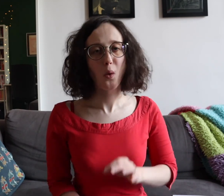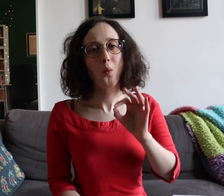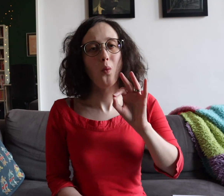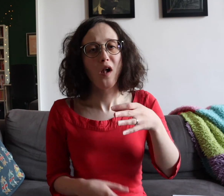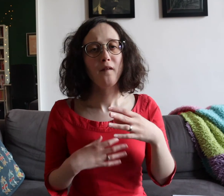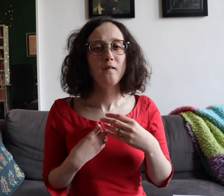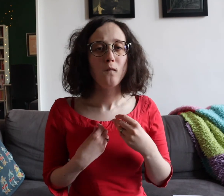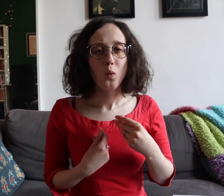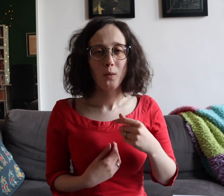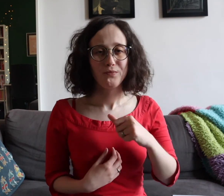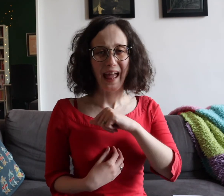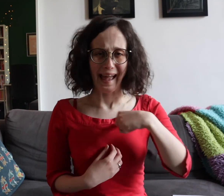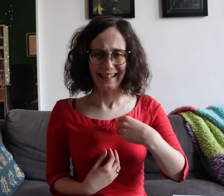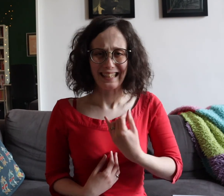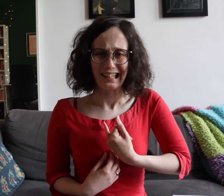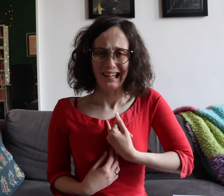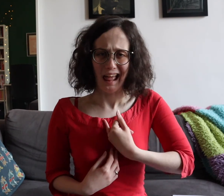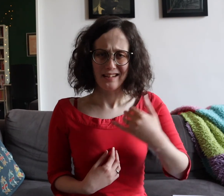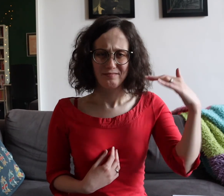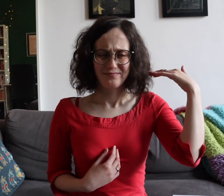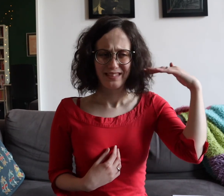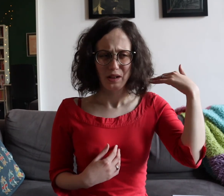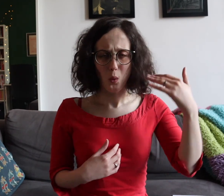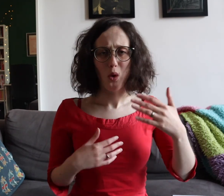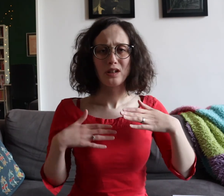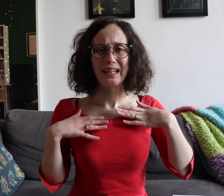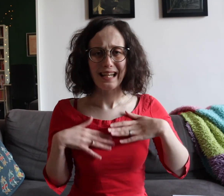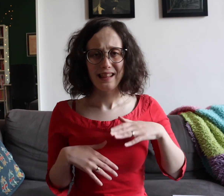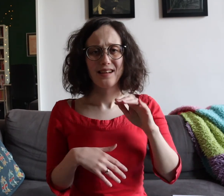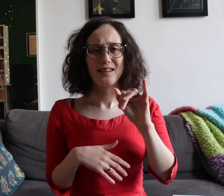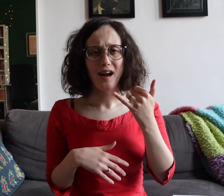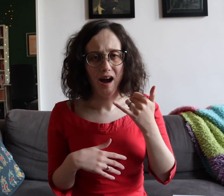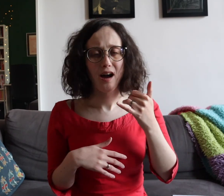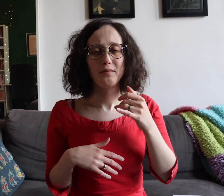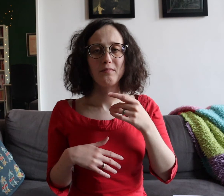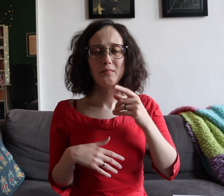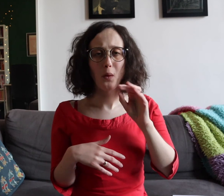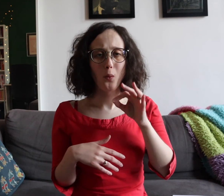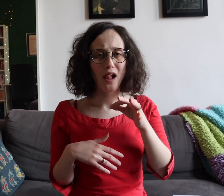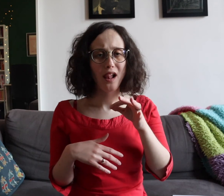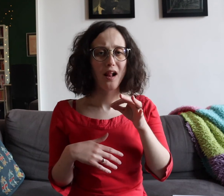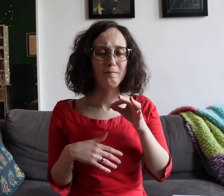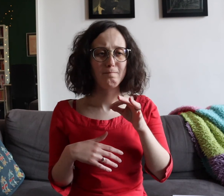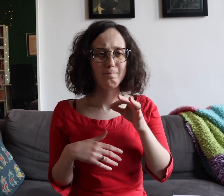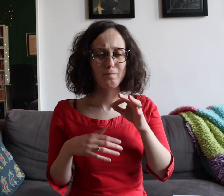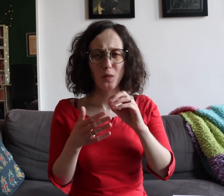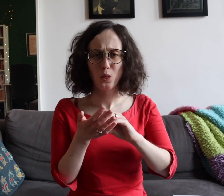Even though being hard-of-hearing is part of my identity, personally I do notice I